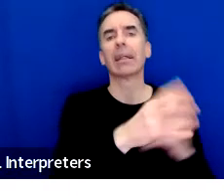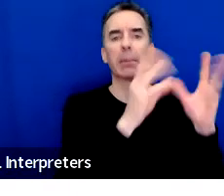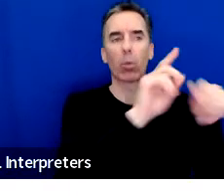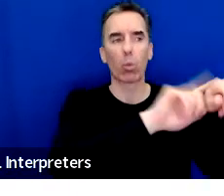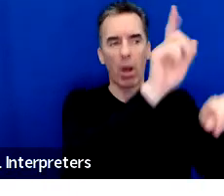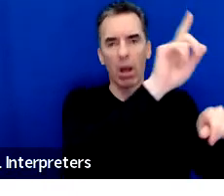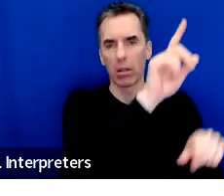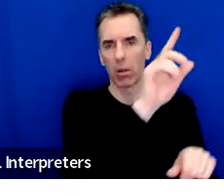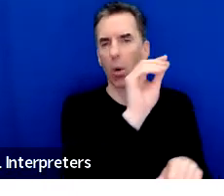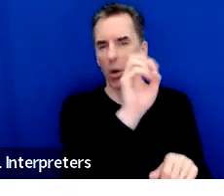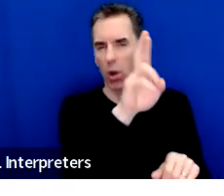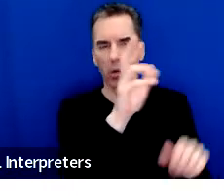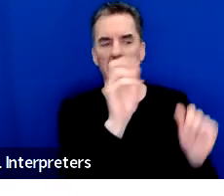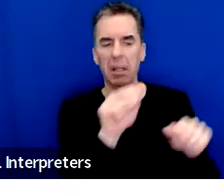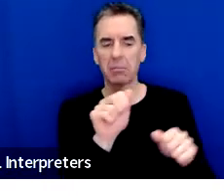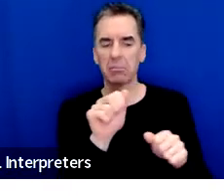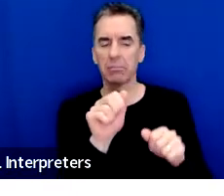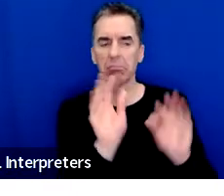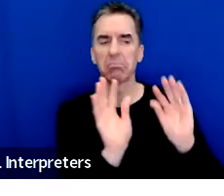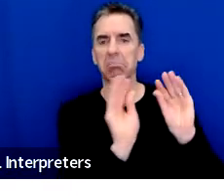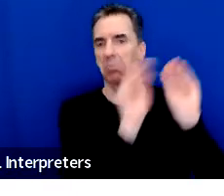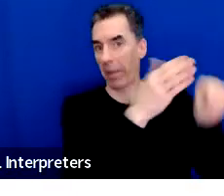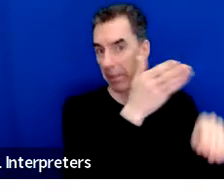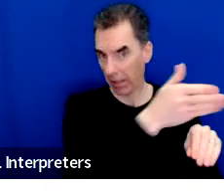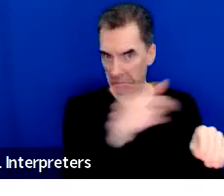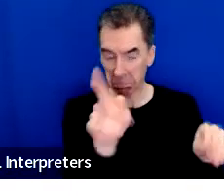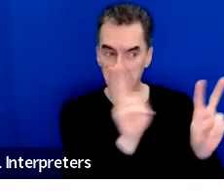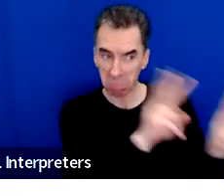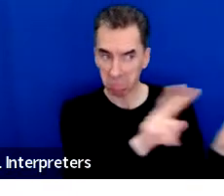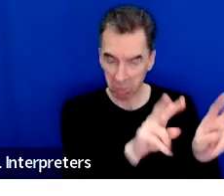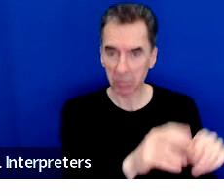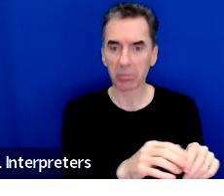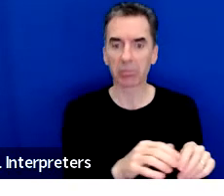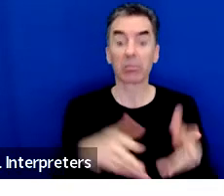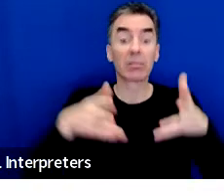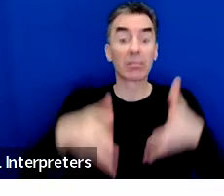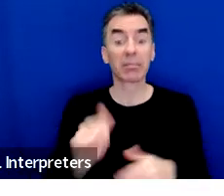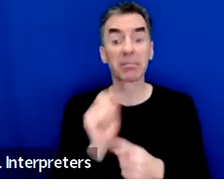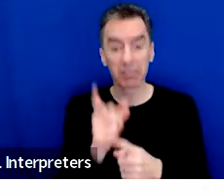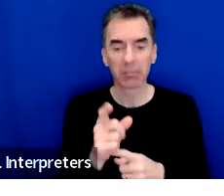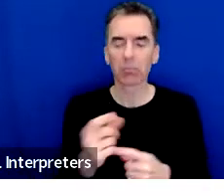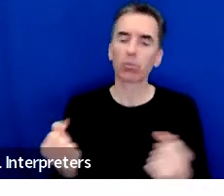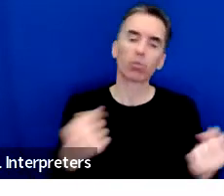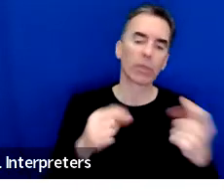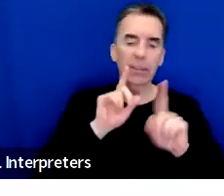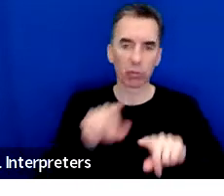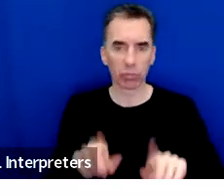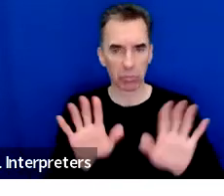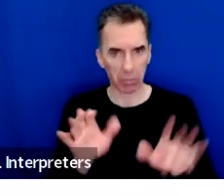and then at the end I do want to try and save about 10 minutes to spare for Q&A, but of course if you have any questions,